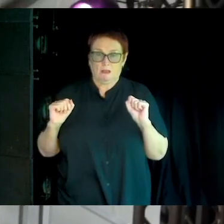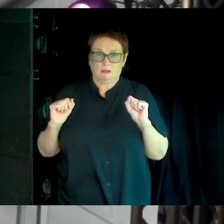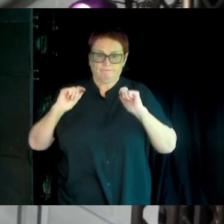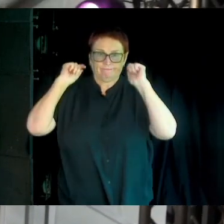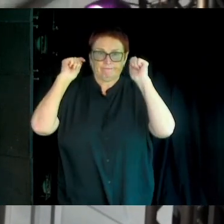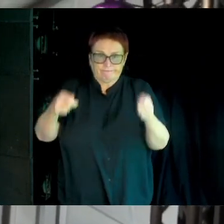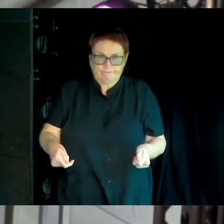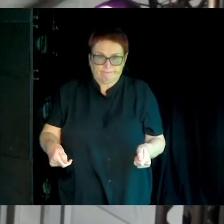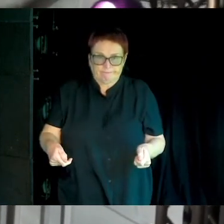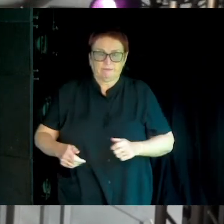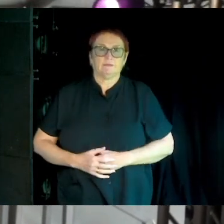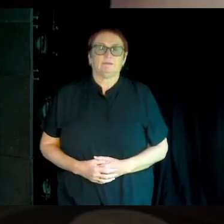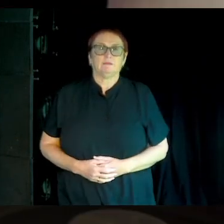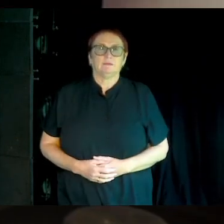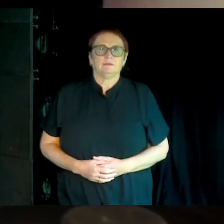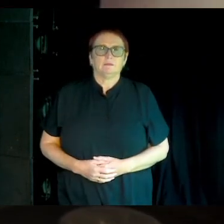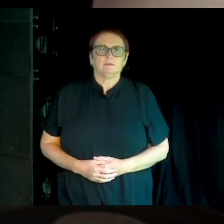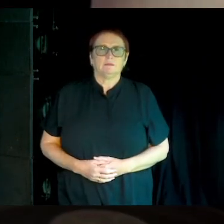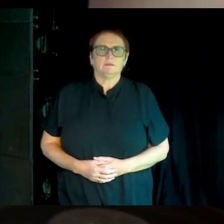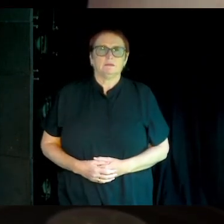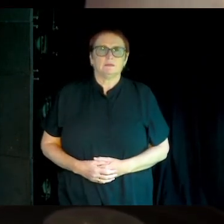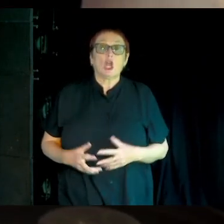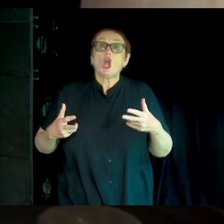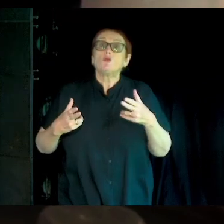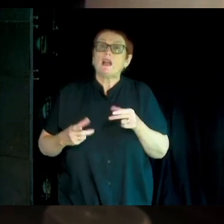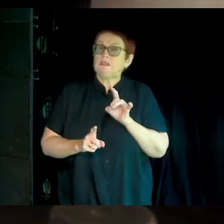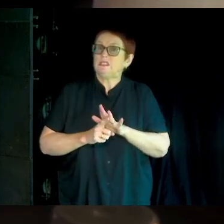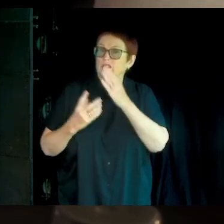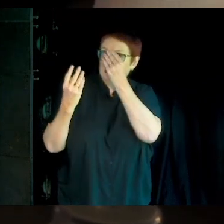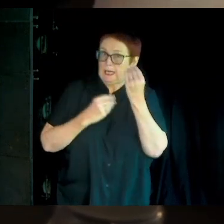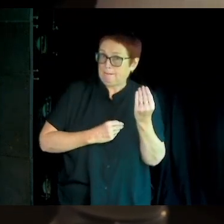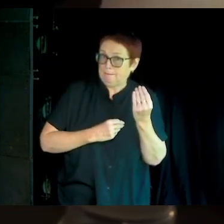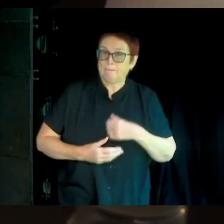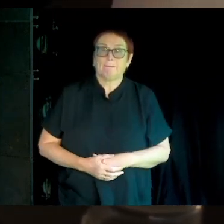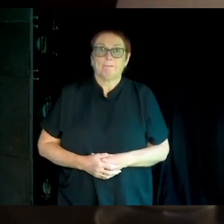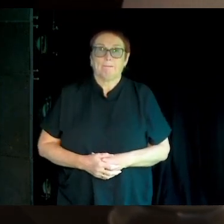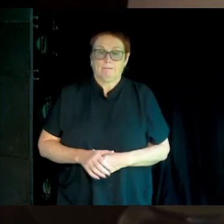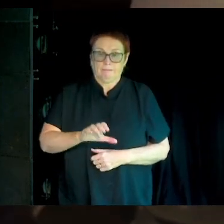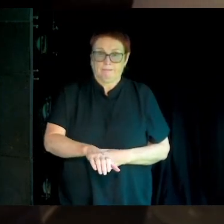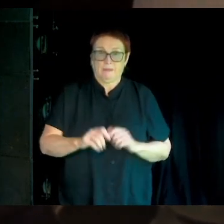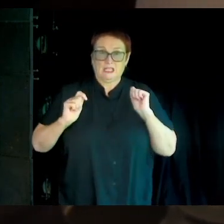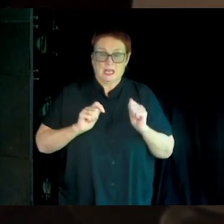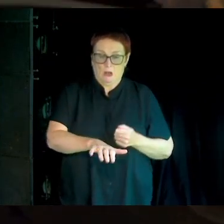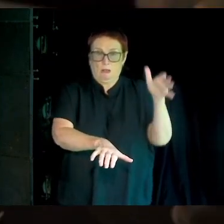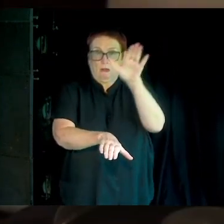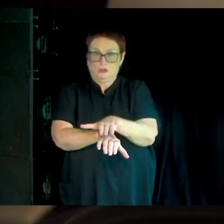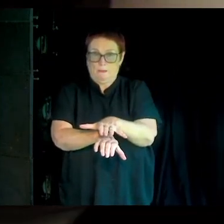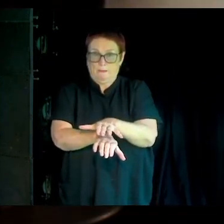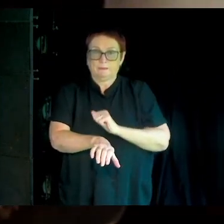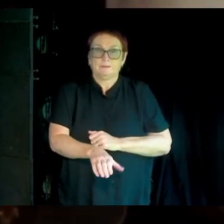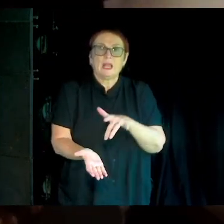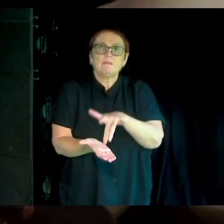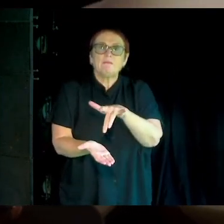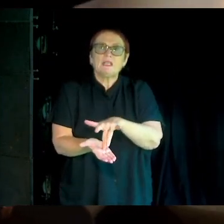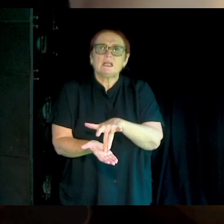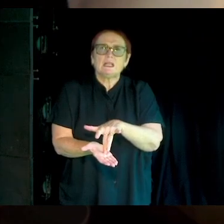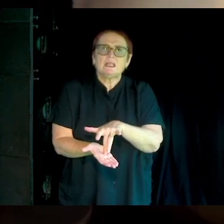on the top so he has already been putting sleep in the middle here think about who offended you today